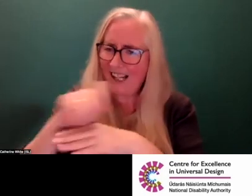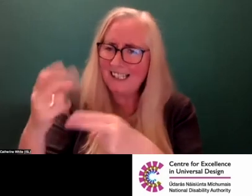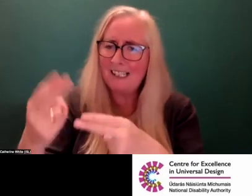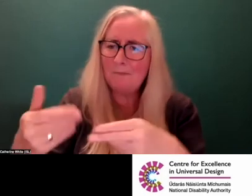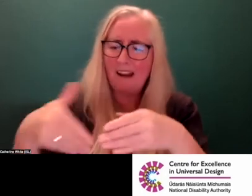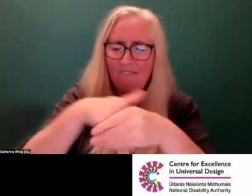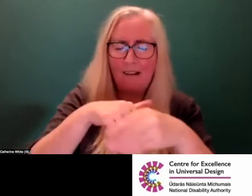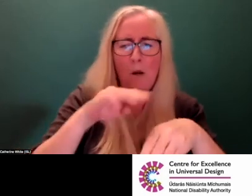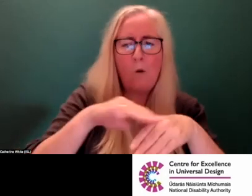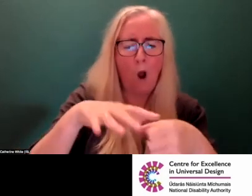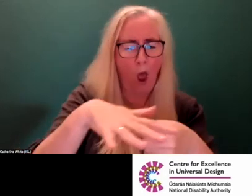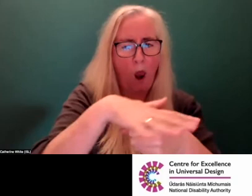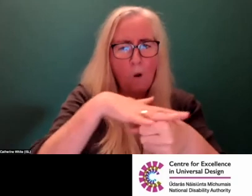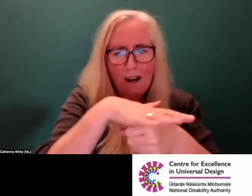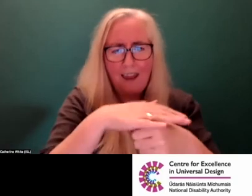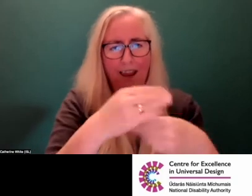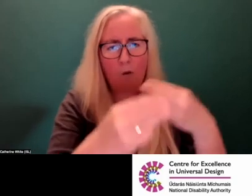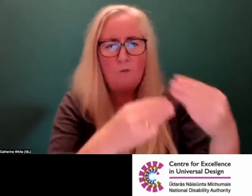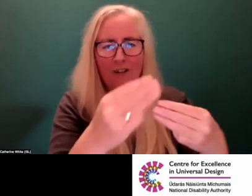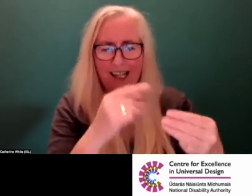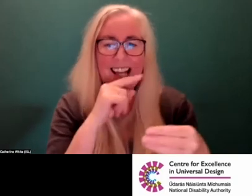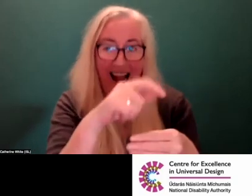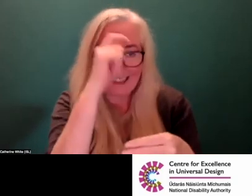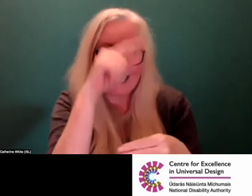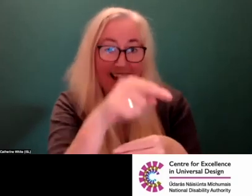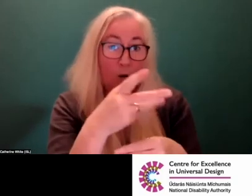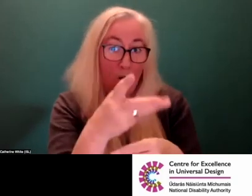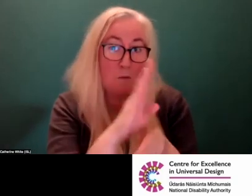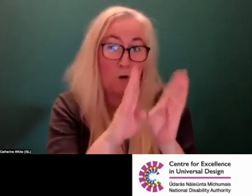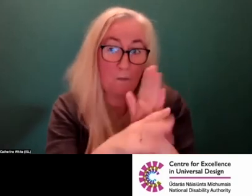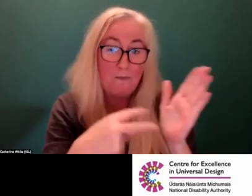processes, could be very valuable.